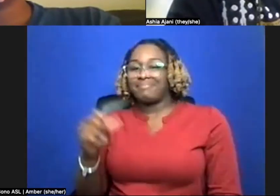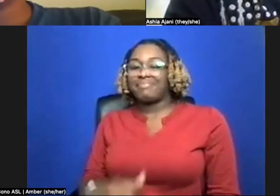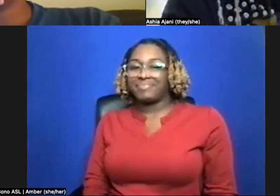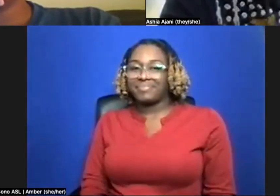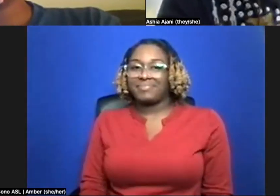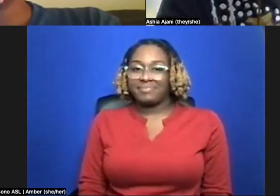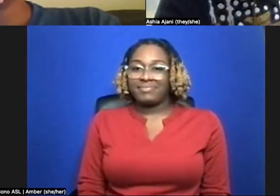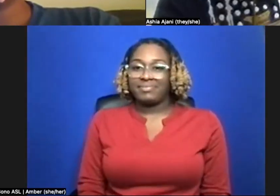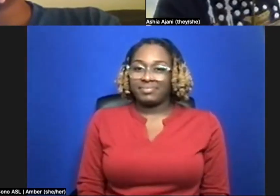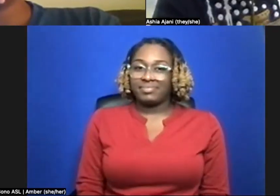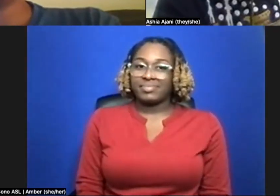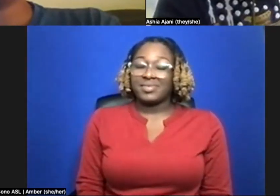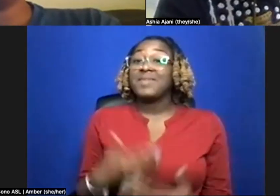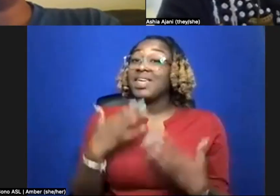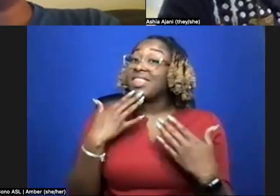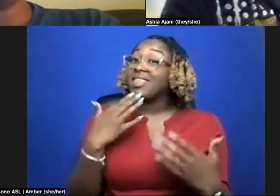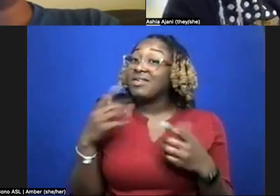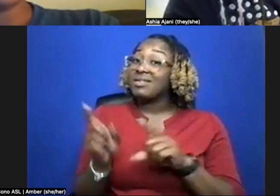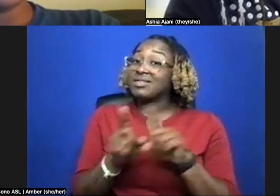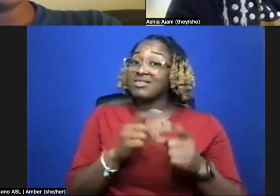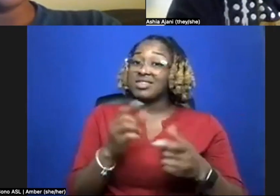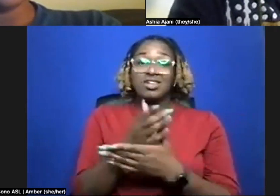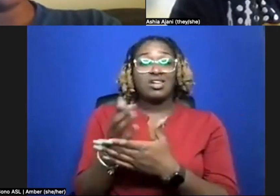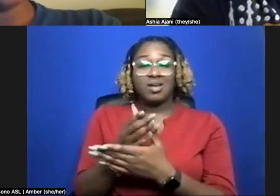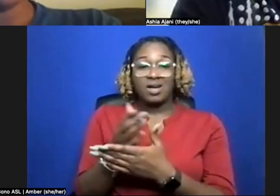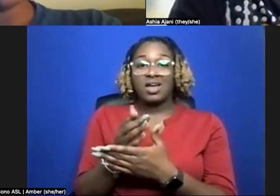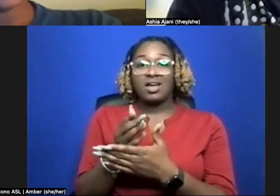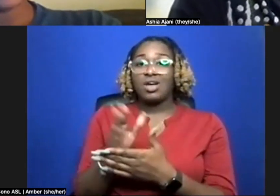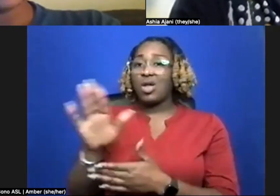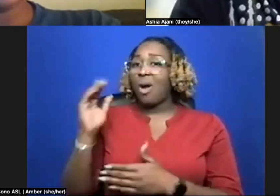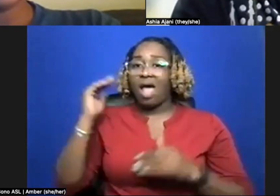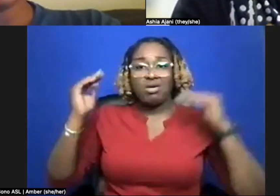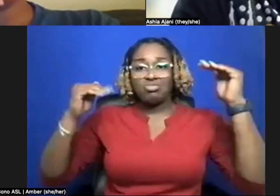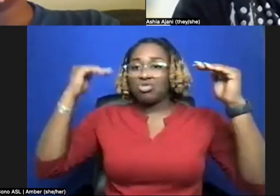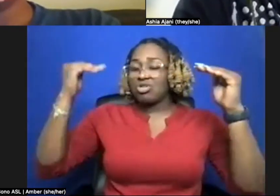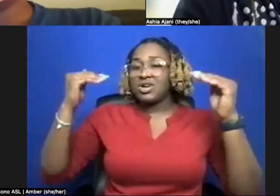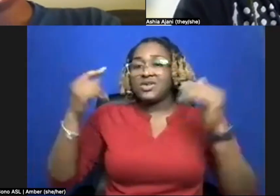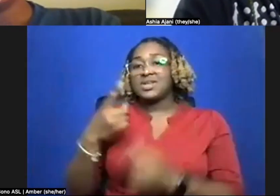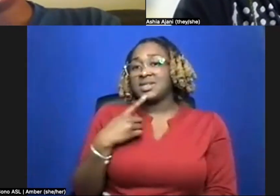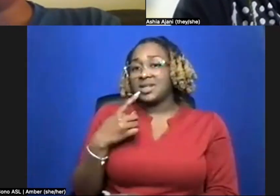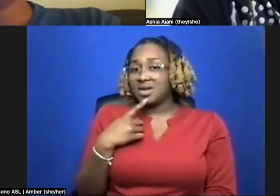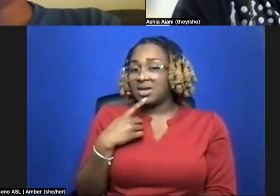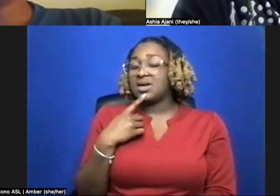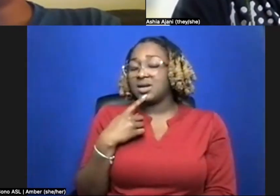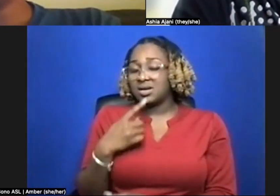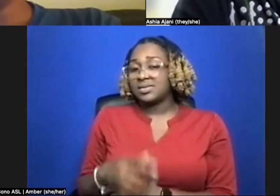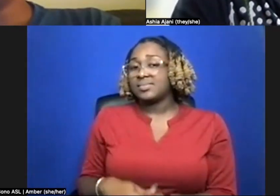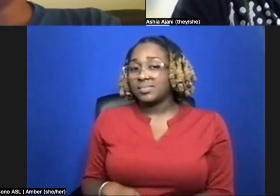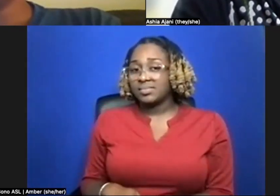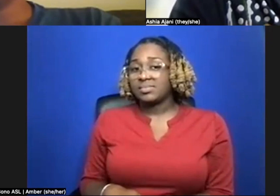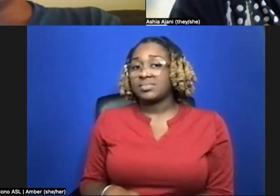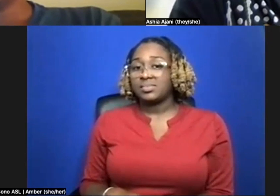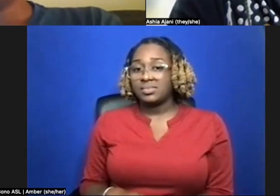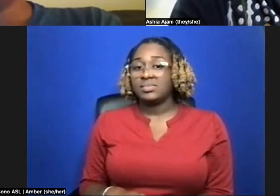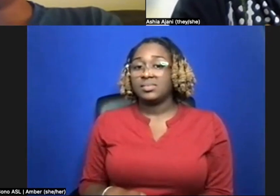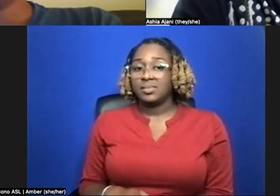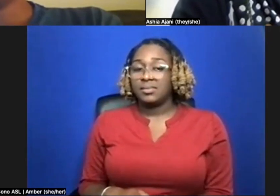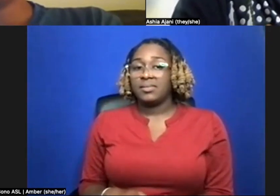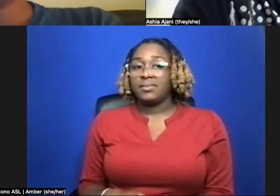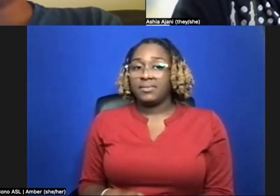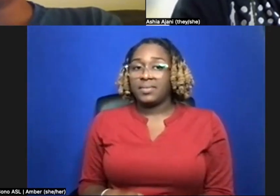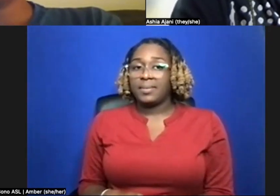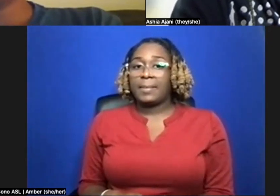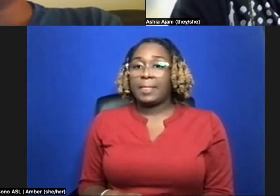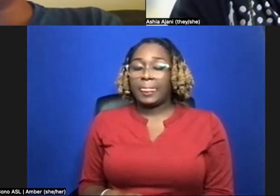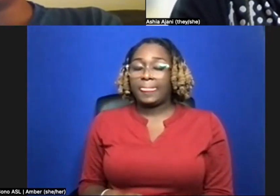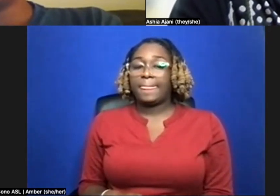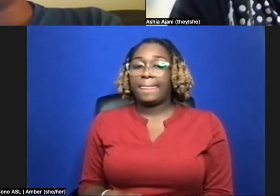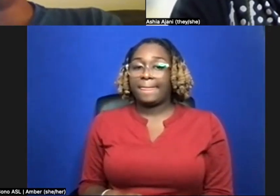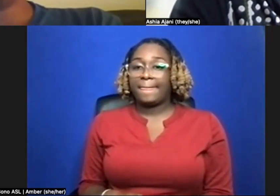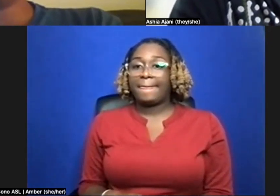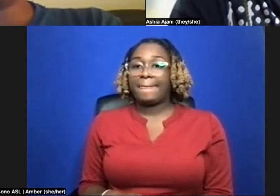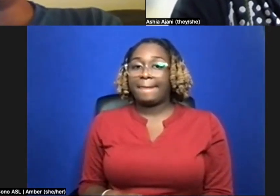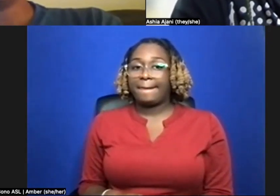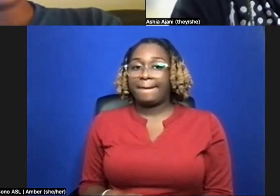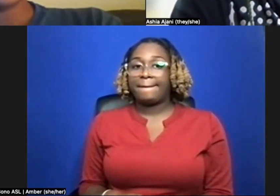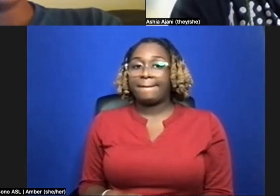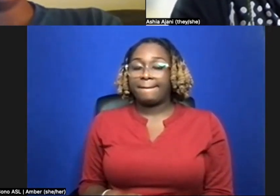and thank you also for sharing what your elder was saying too. Because yeah, I feel like even that